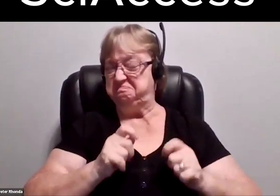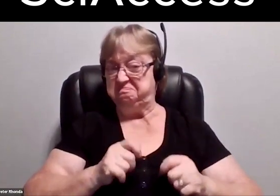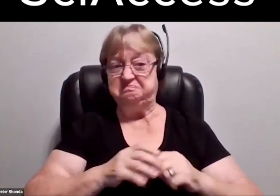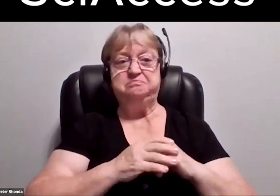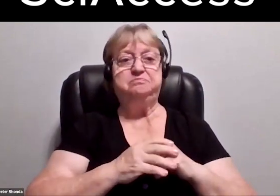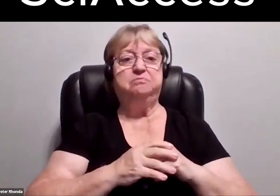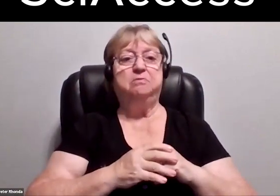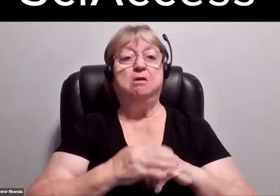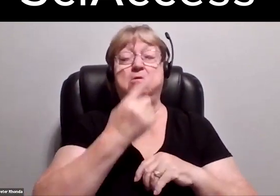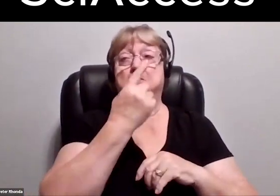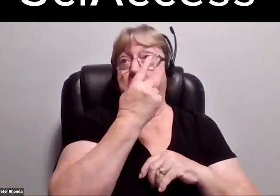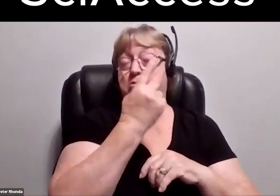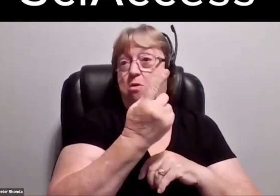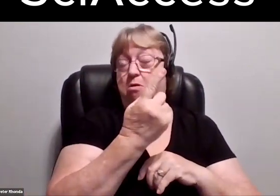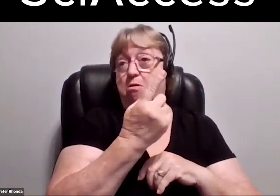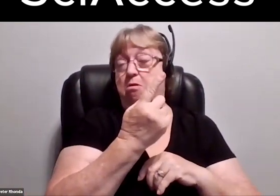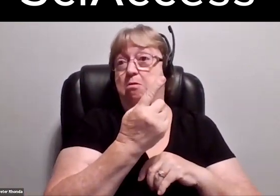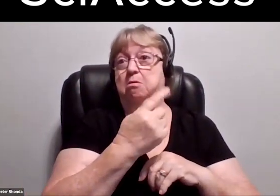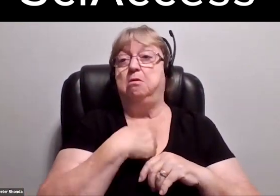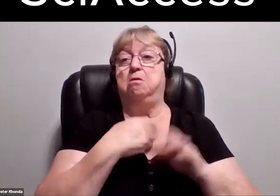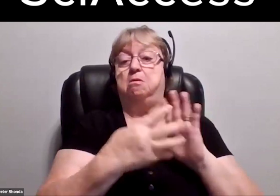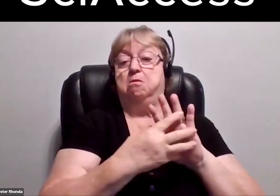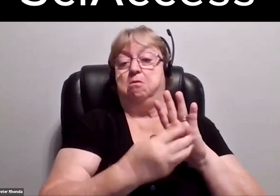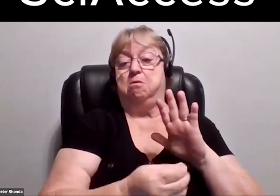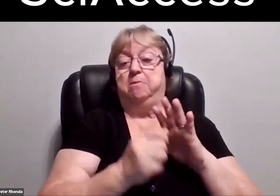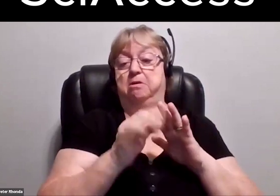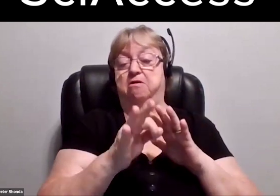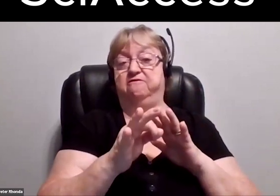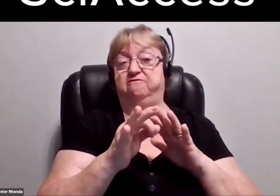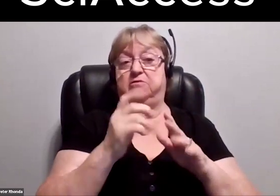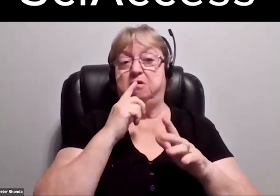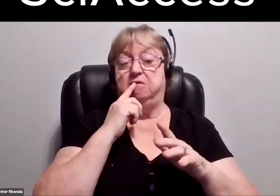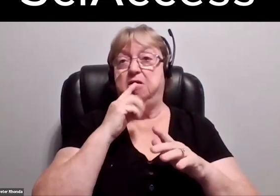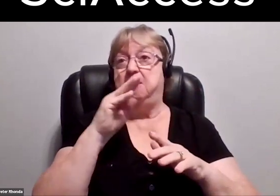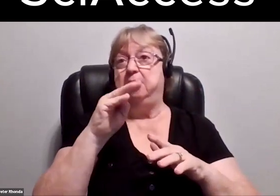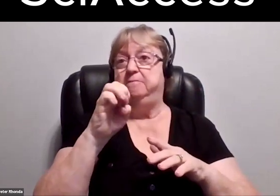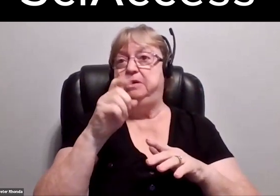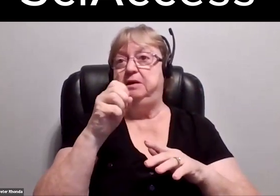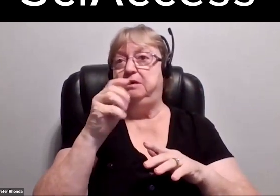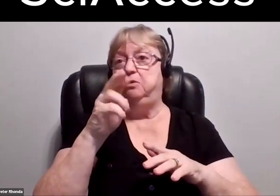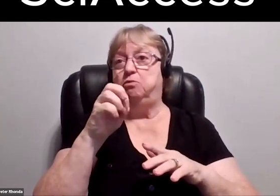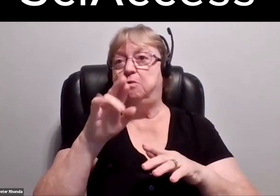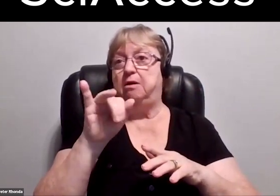One of them is a copy of a meteorite sample that was laser scanned.